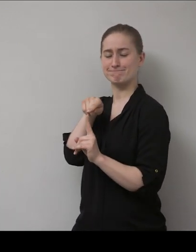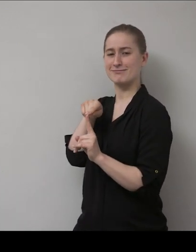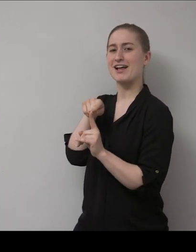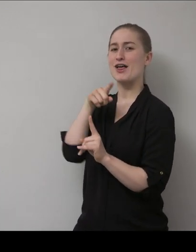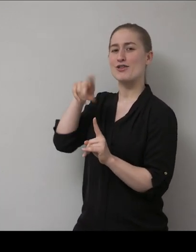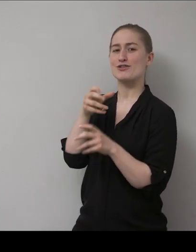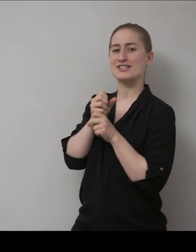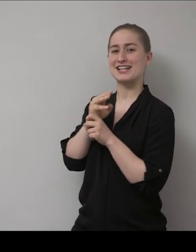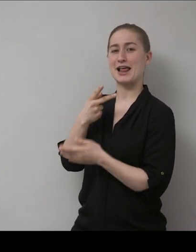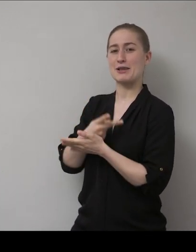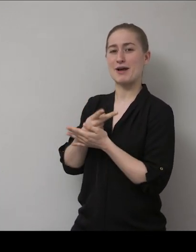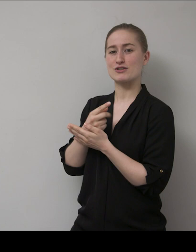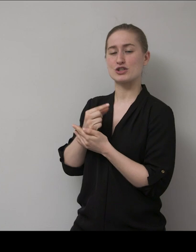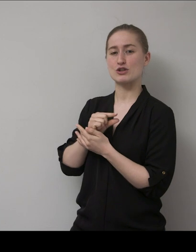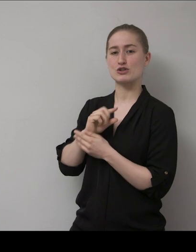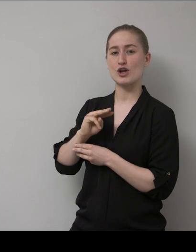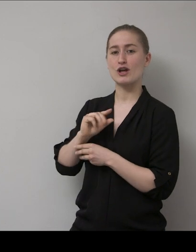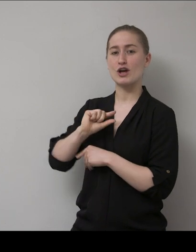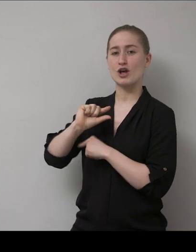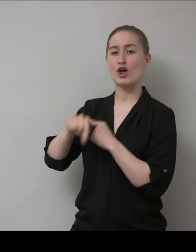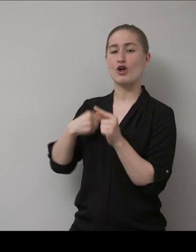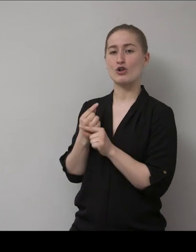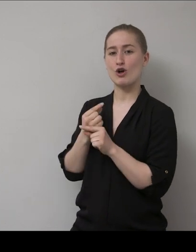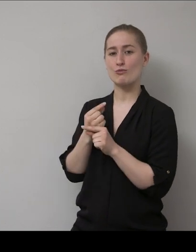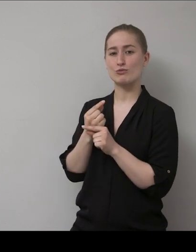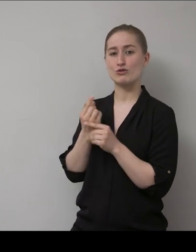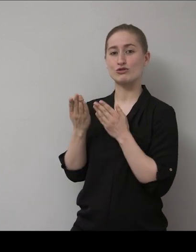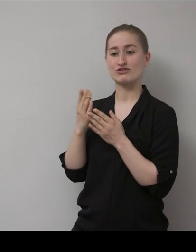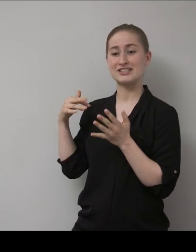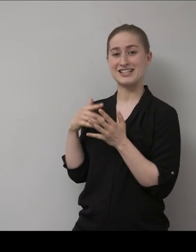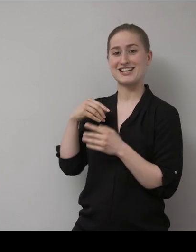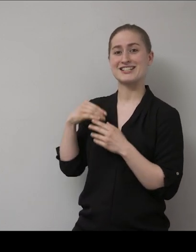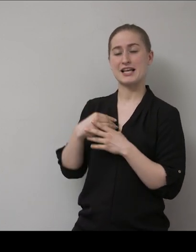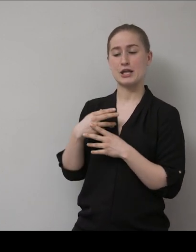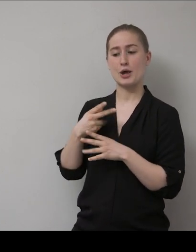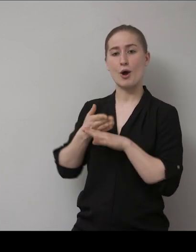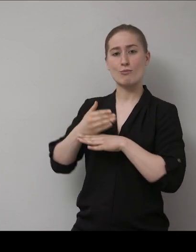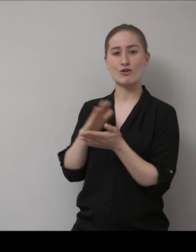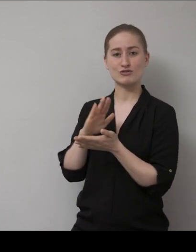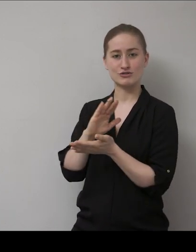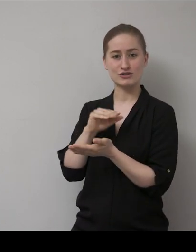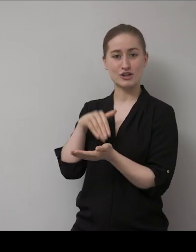the MA in Global Security Studies, and the post-baccalaureate certificate in Science, Technology and International Security.